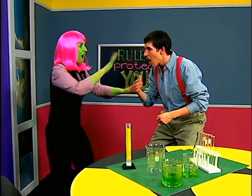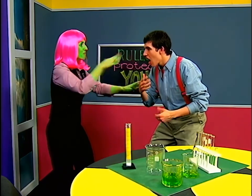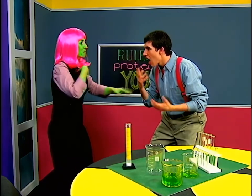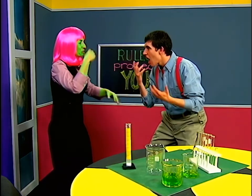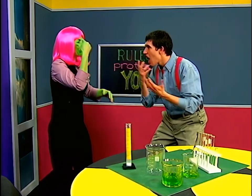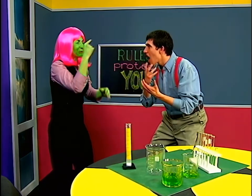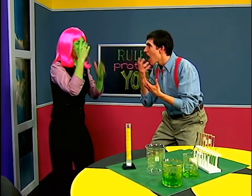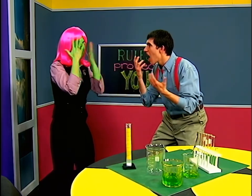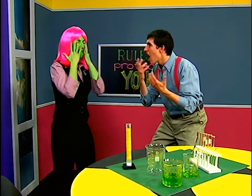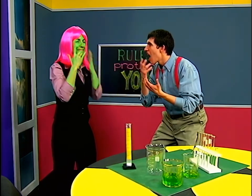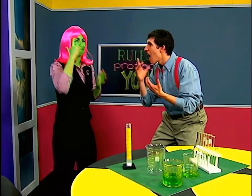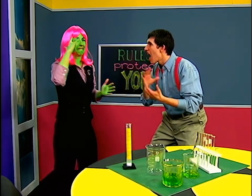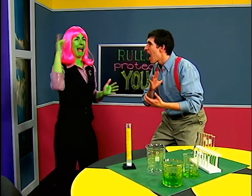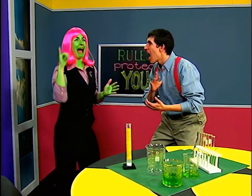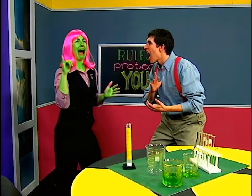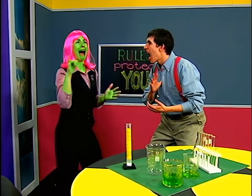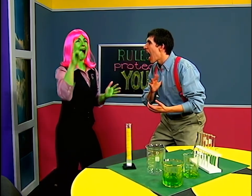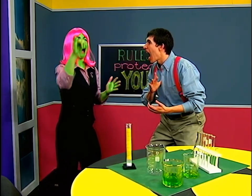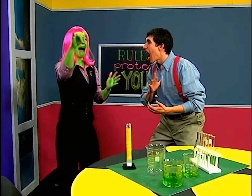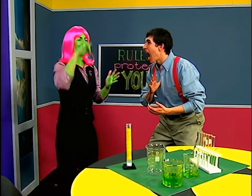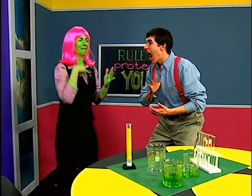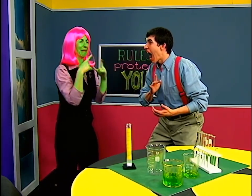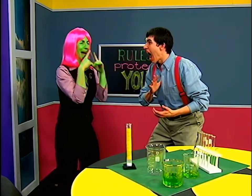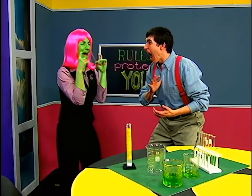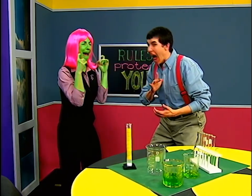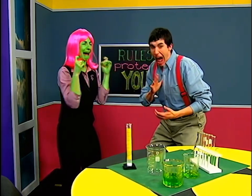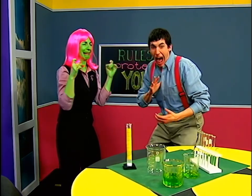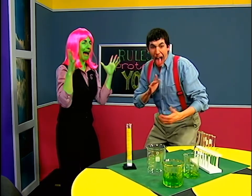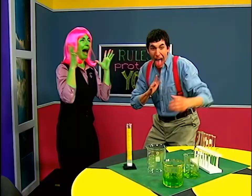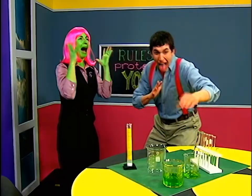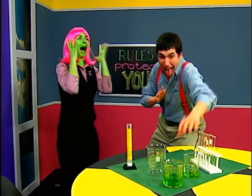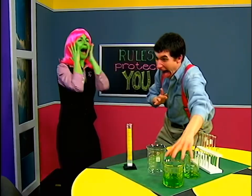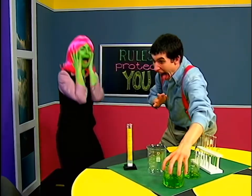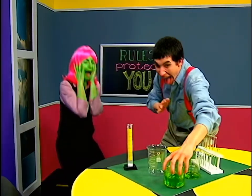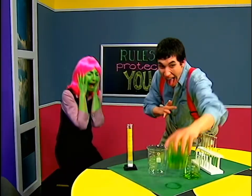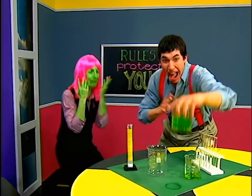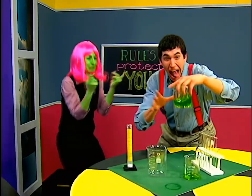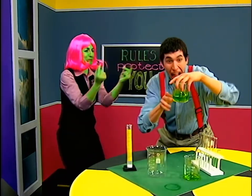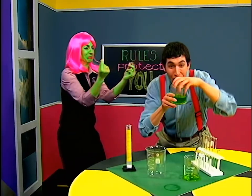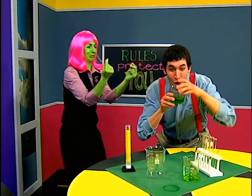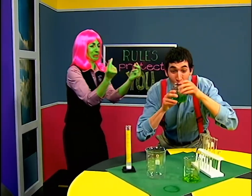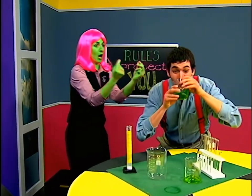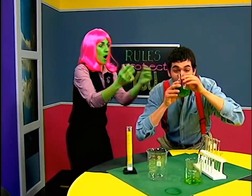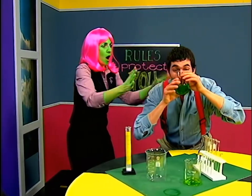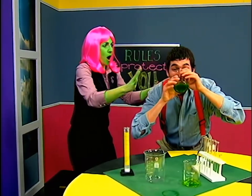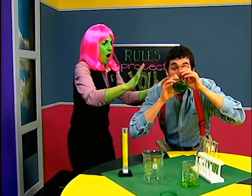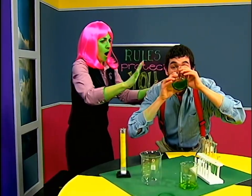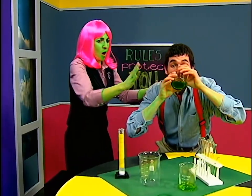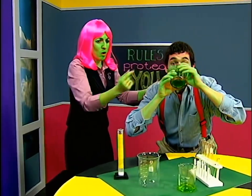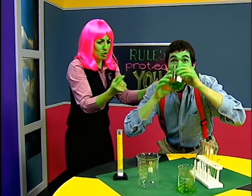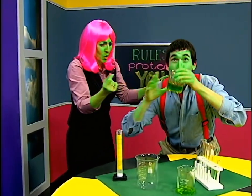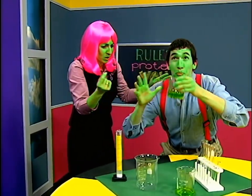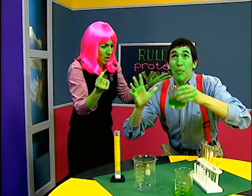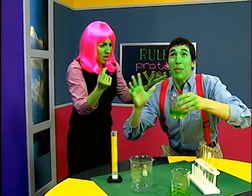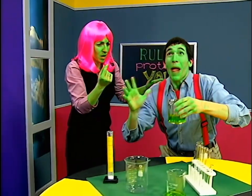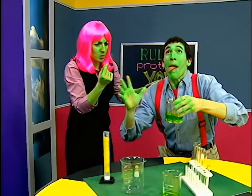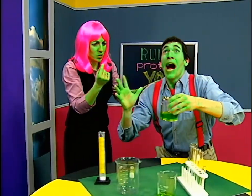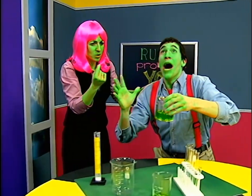I FIXED IT. WELL, I, I MEAN-- IT'S THE BOWL, RIGHT? YOU HAVEN'T USED THE BOWL. THAT WAS MY SOLUTION.